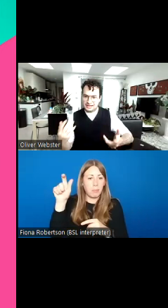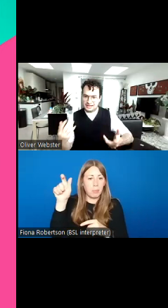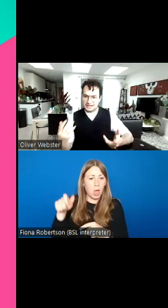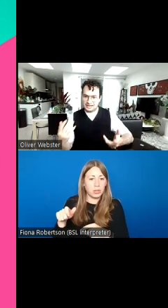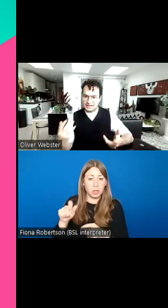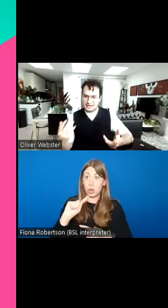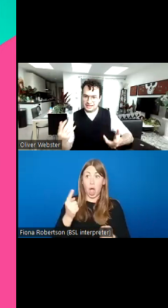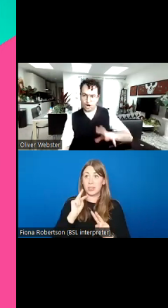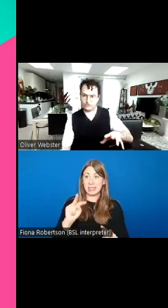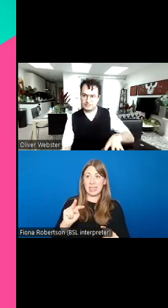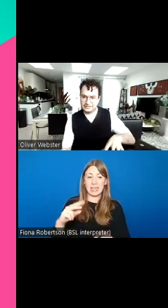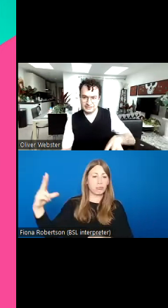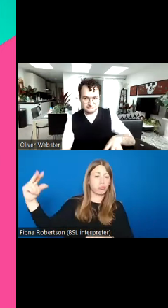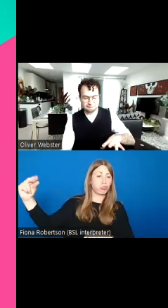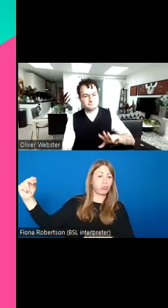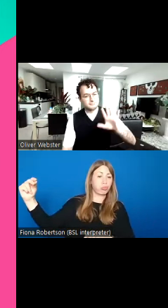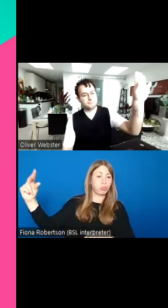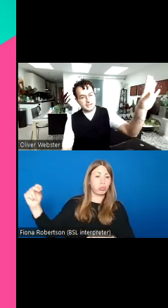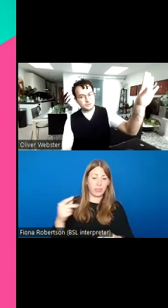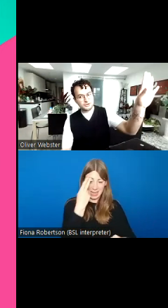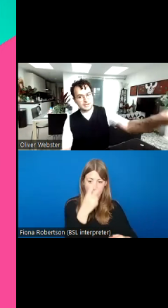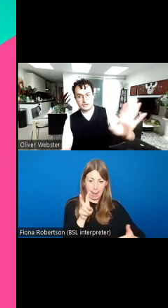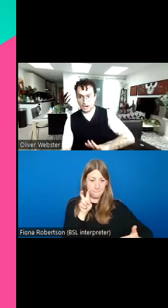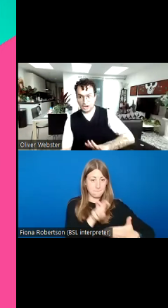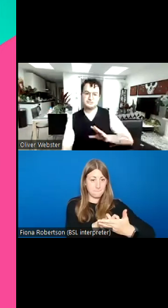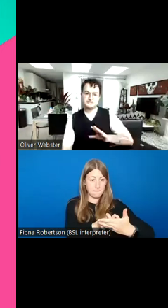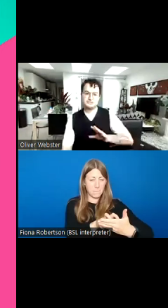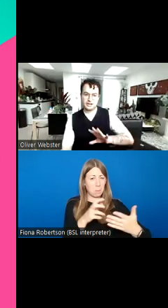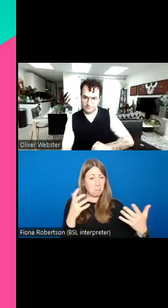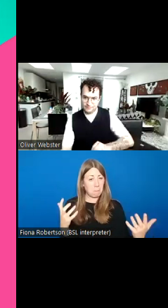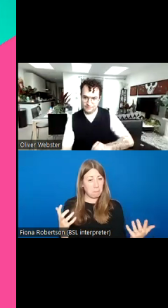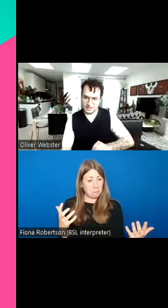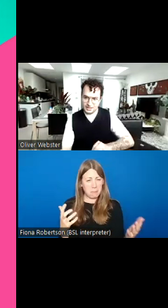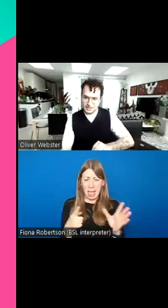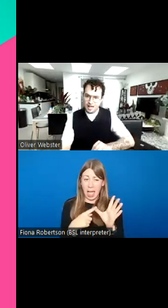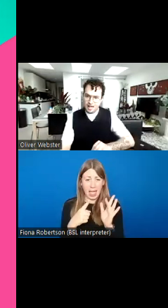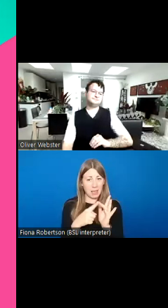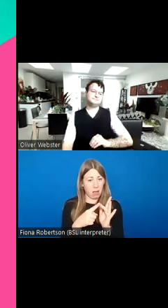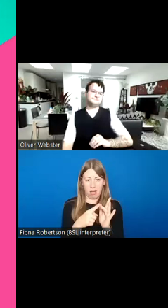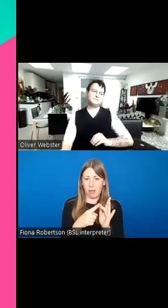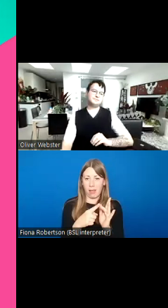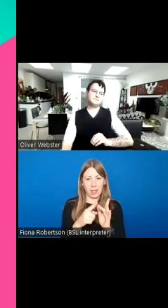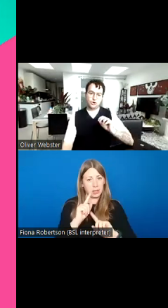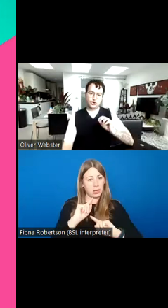all of that, which currently, maybe one day, but currently AI does not include that.